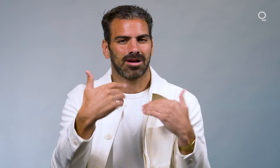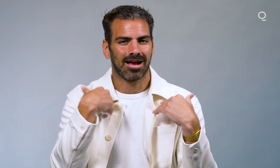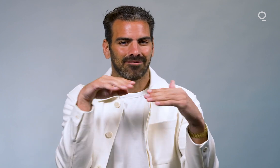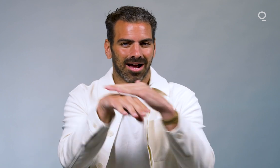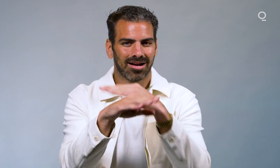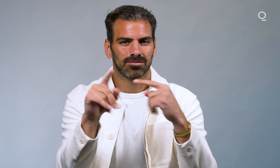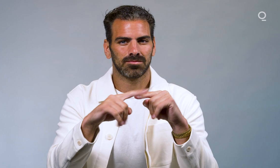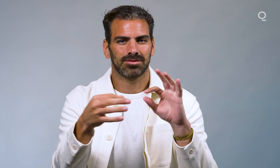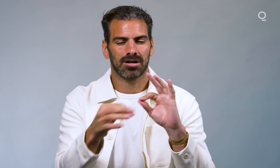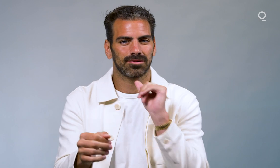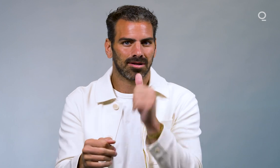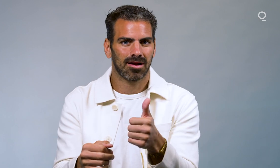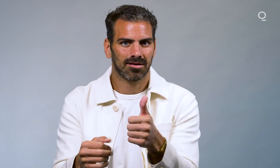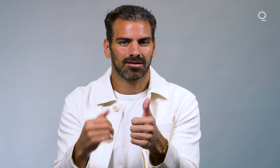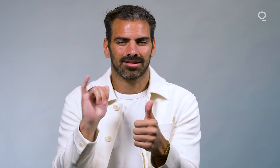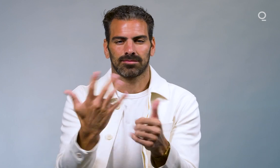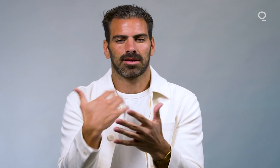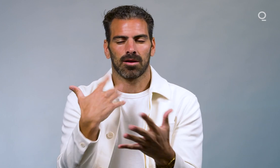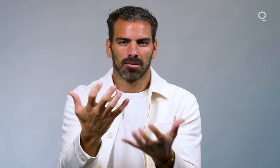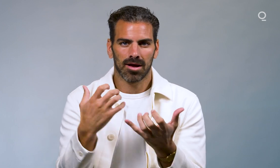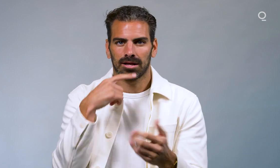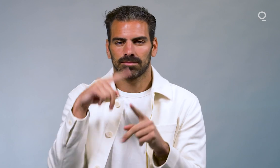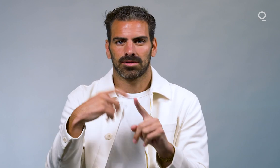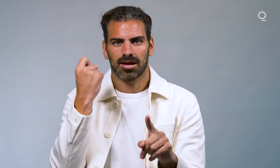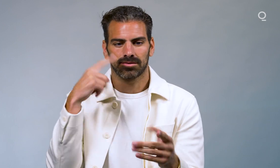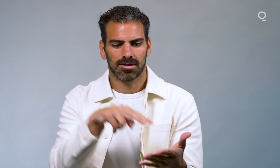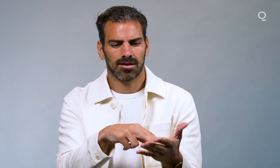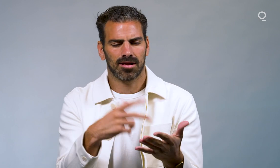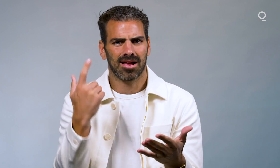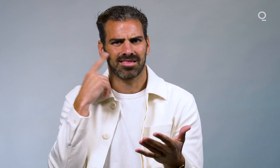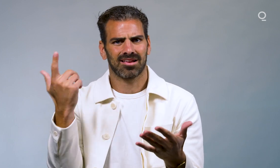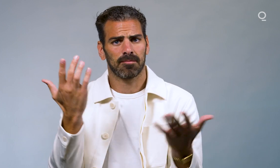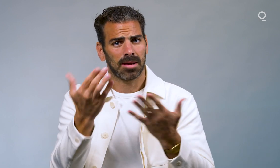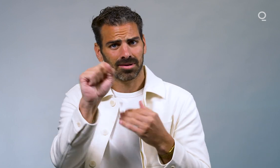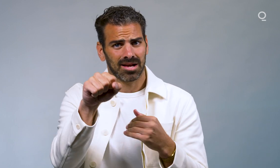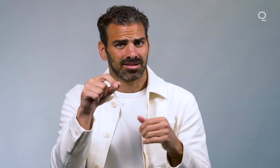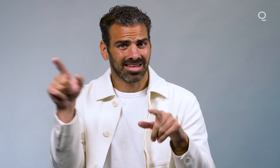And those are two very different things just because you can hear something like I could with hearing aids, doesn't mean